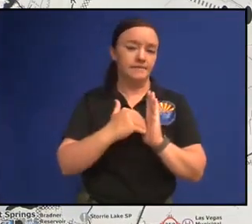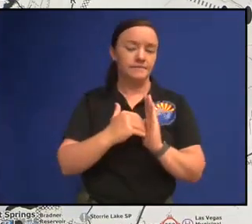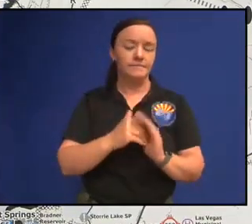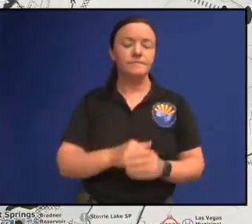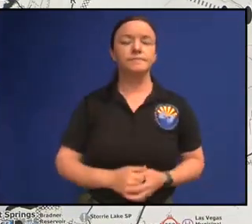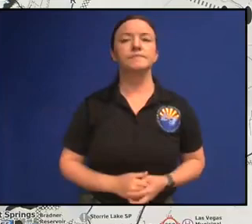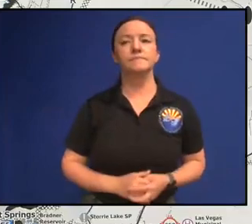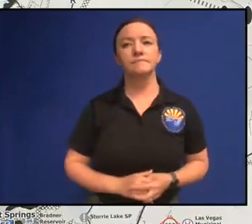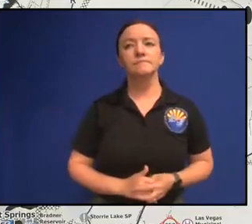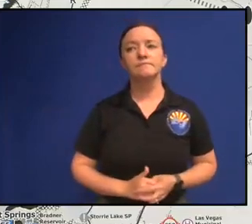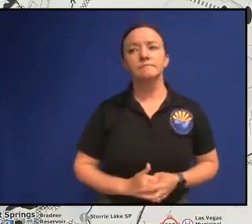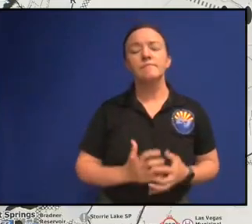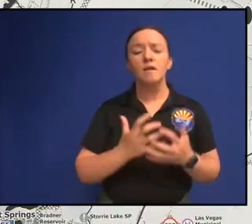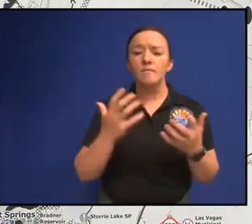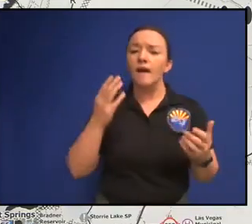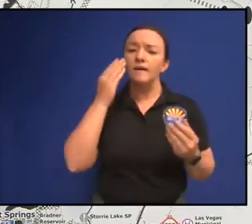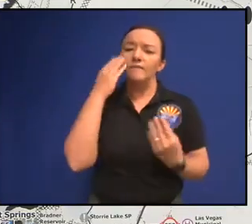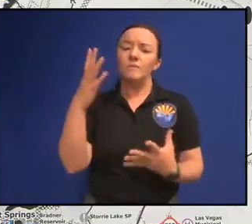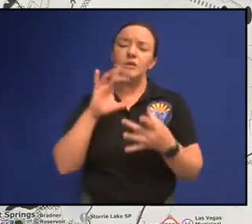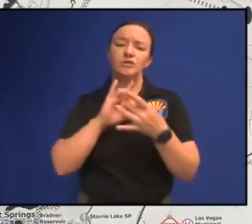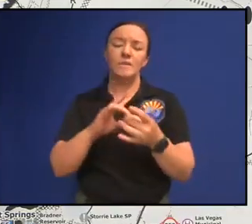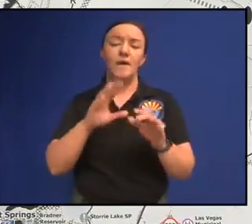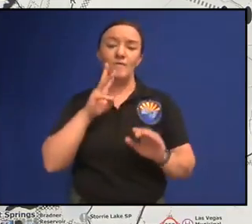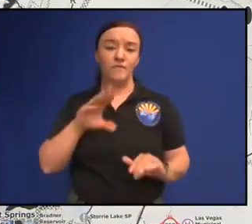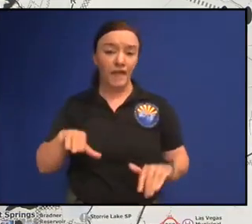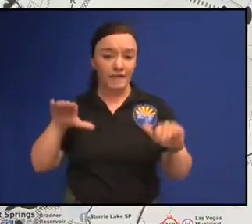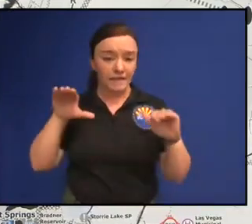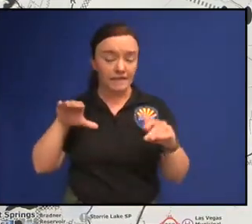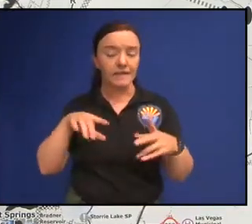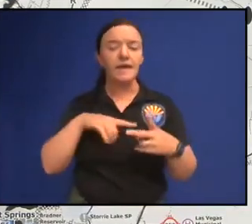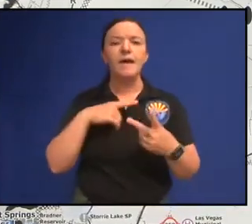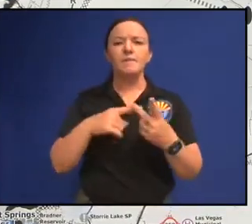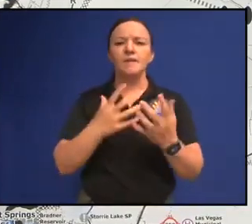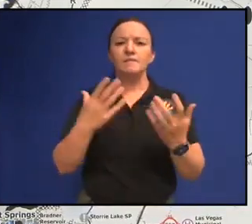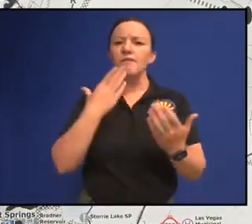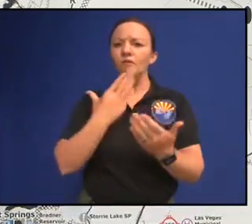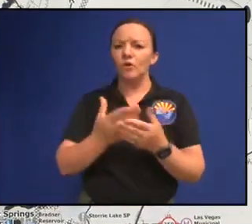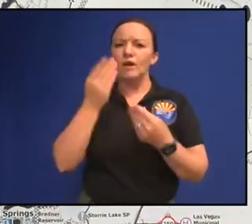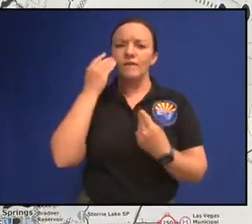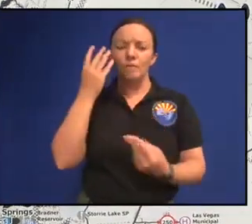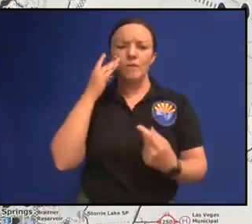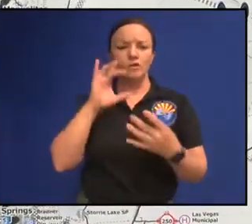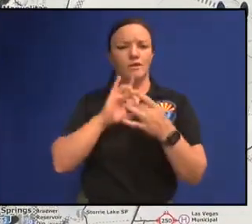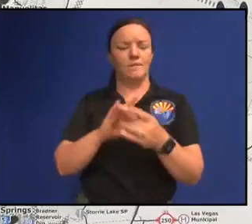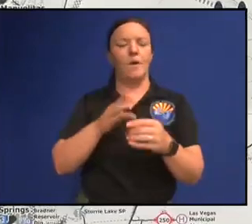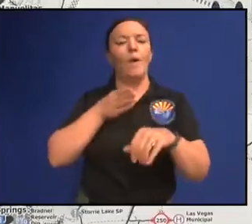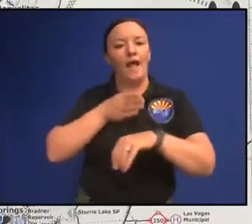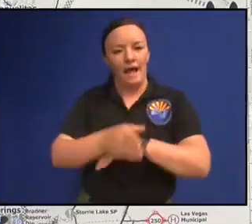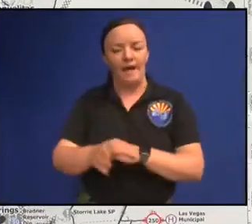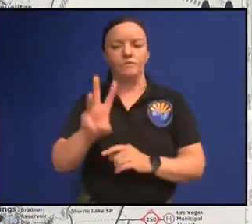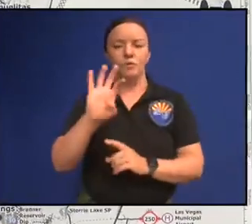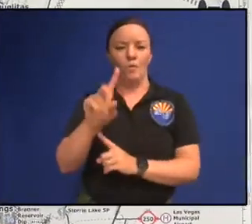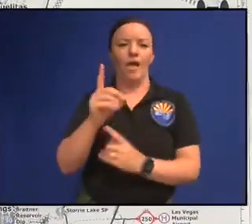GOOD INFORMATION ABOUT FLOODING AND ALSO ABOUT AFTER THE WILDFIRE. AND SOME OF THE POINTS I WANTEDED TO TOUCH ON WAS -- I